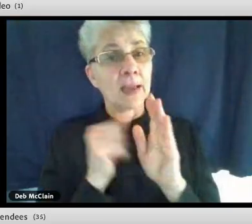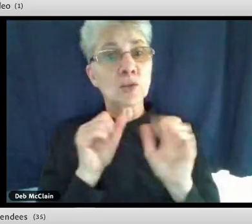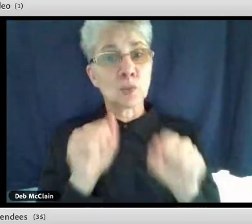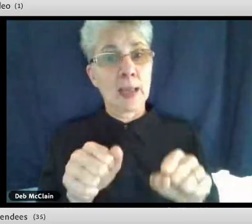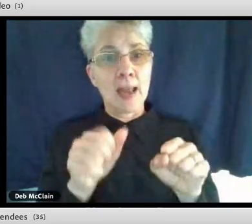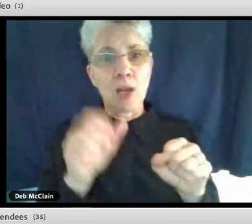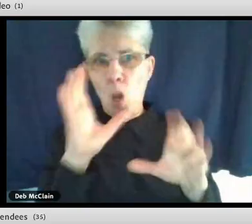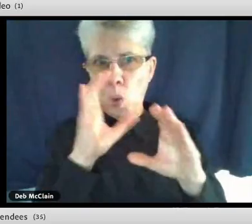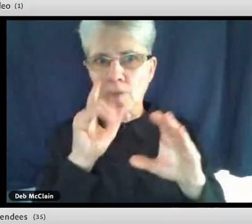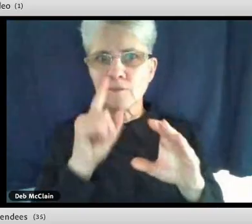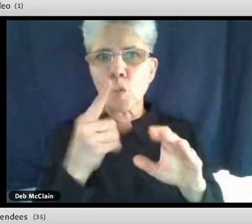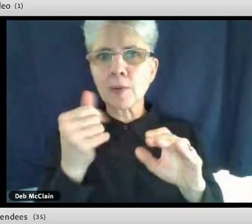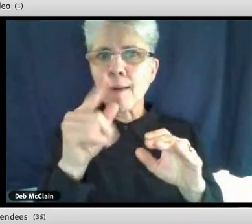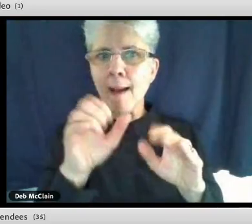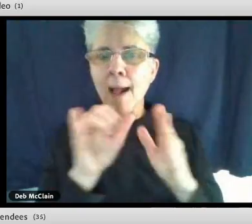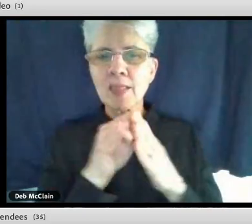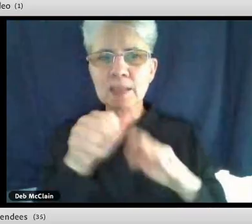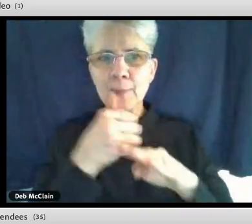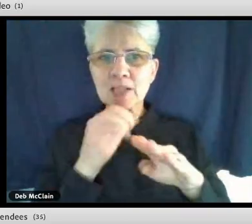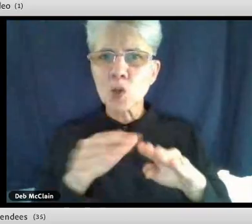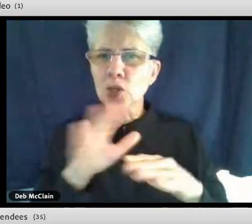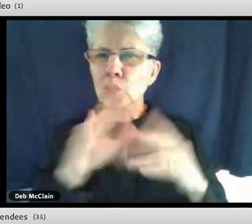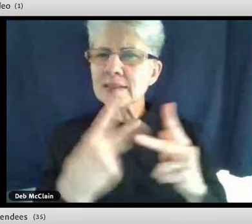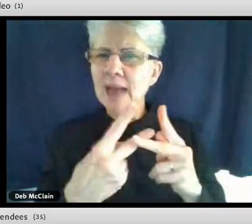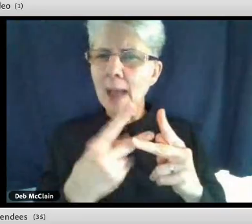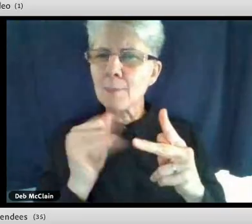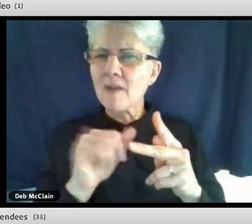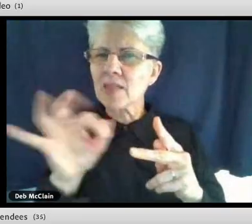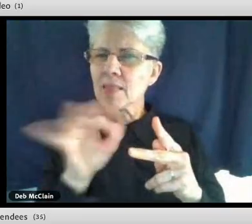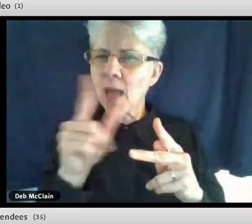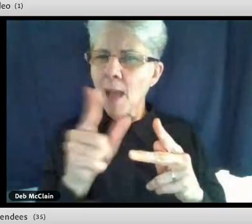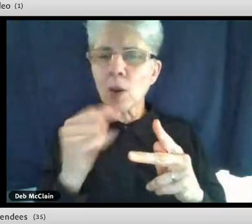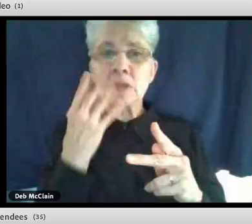and, again, you can look for a guide that's based on your type of library,